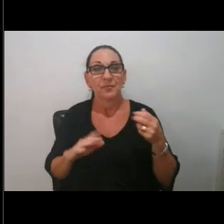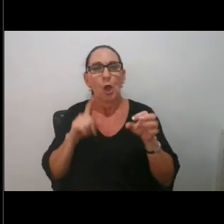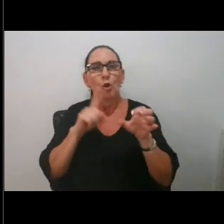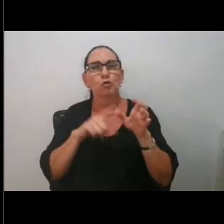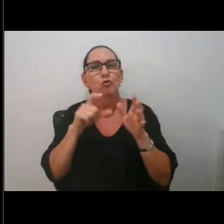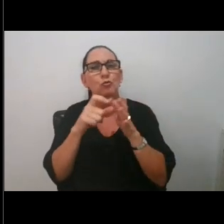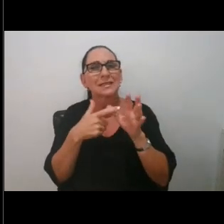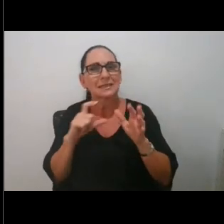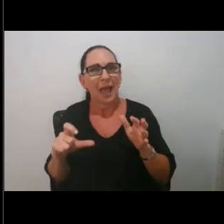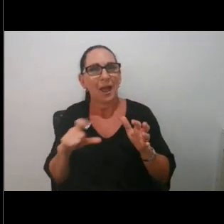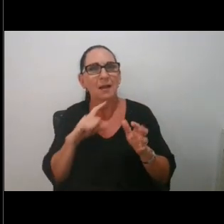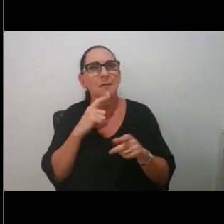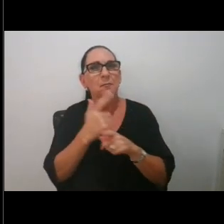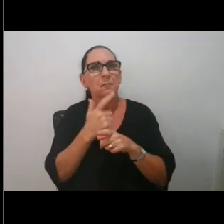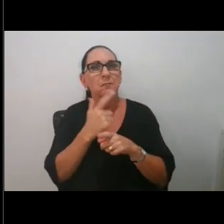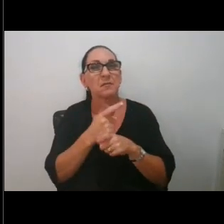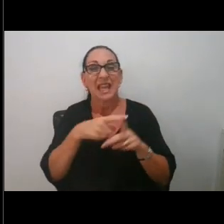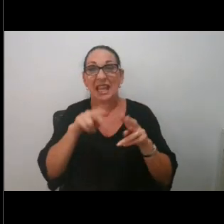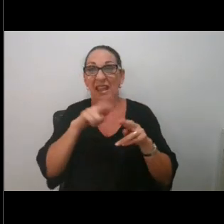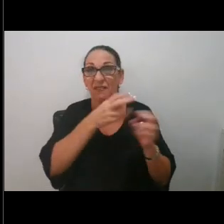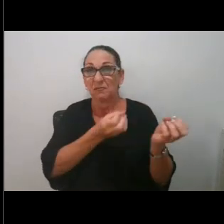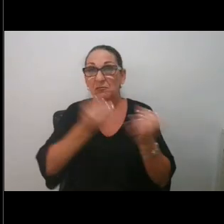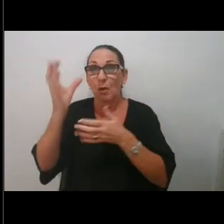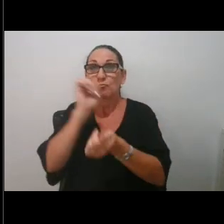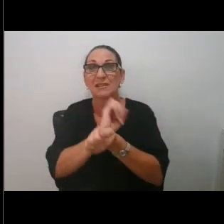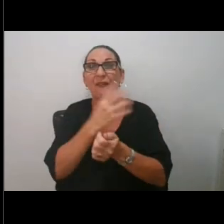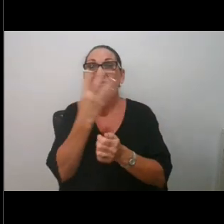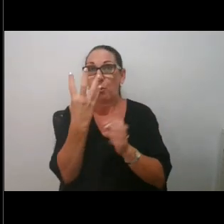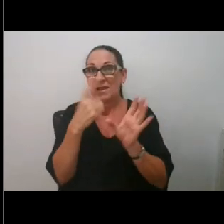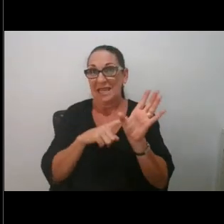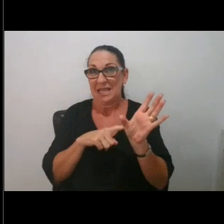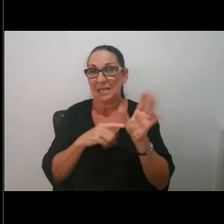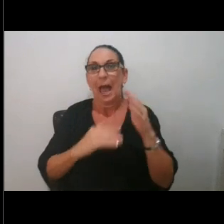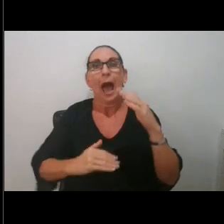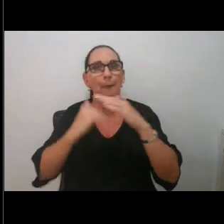sentence of imprisonment of up to four years so it is in magistrates court that the Drug